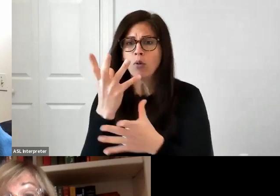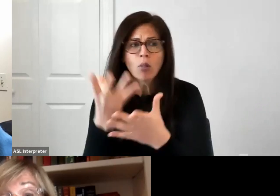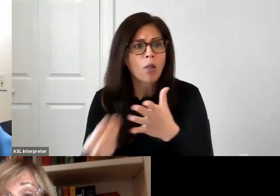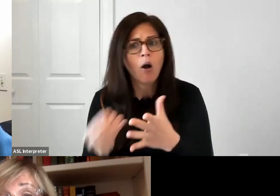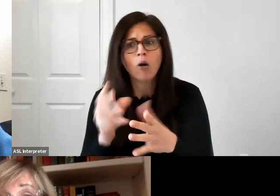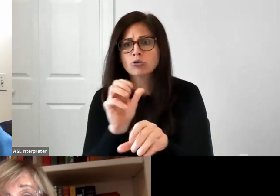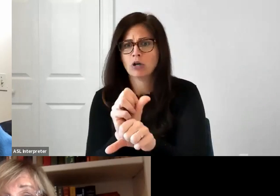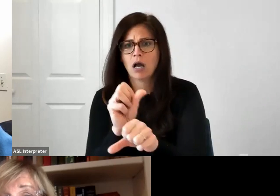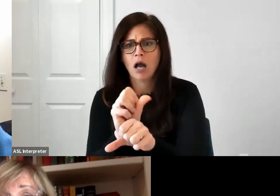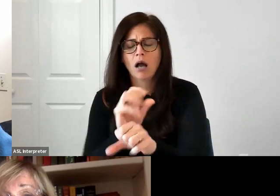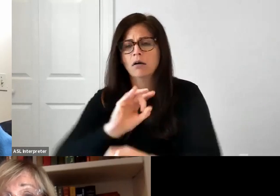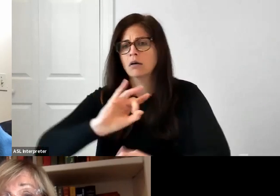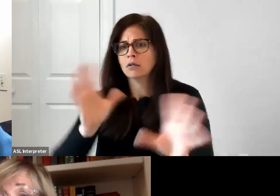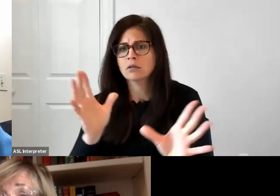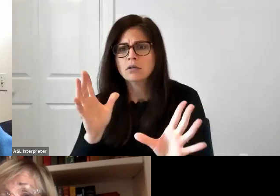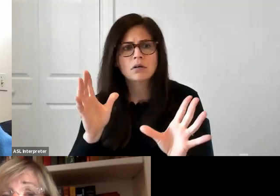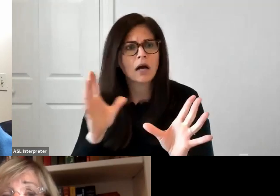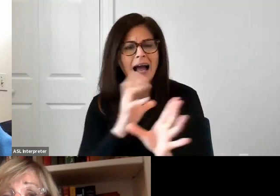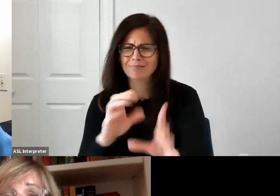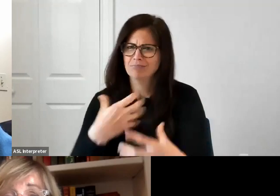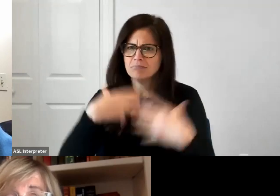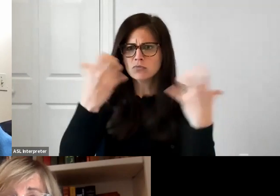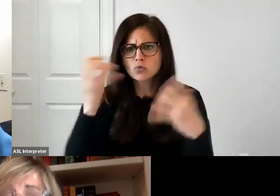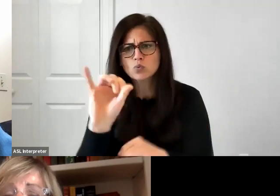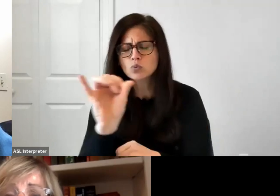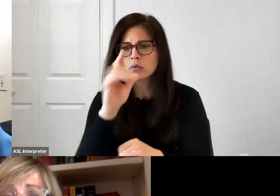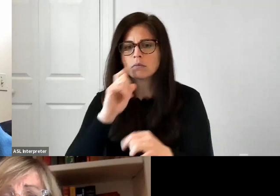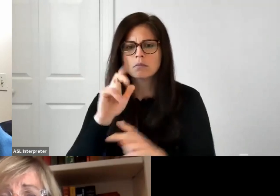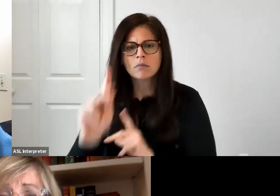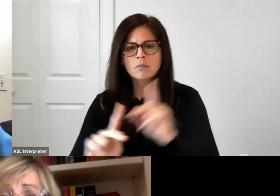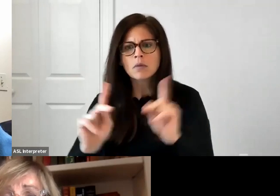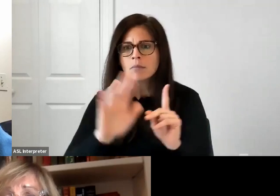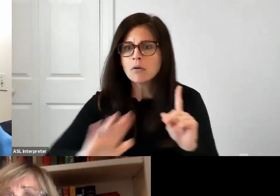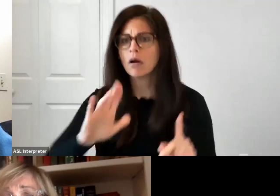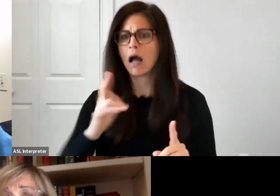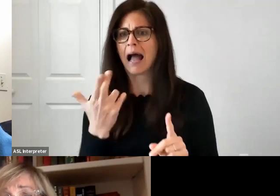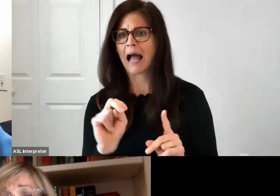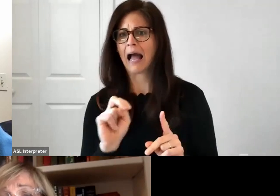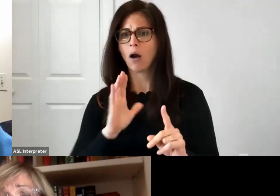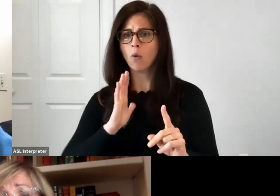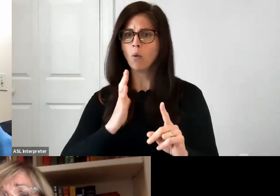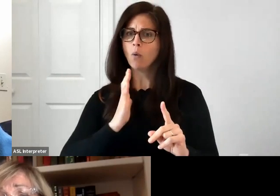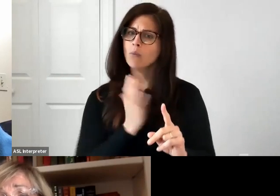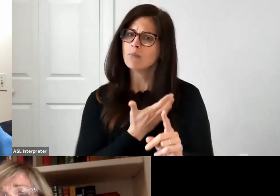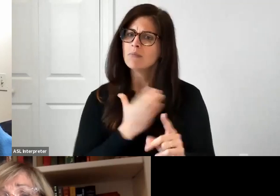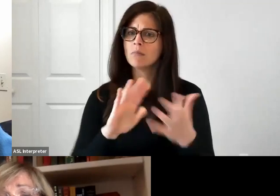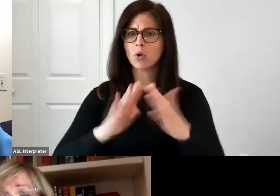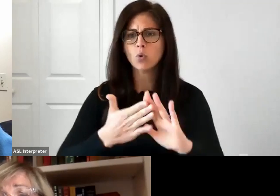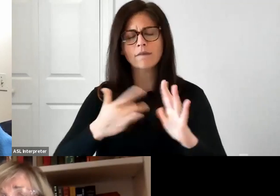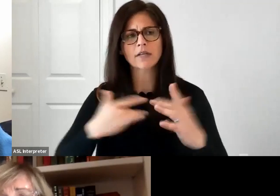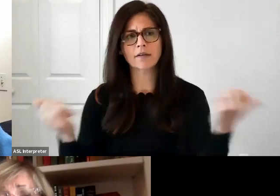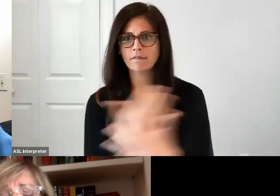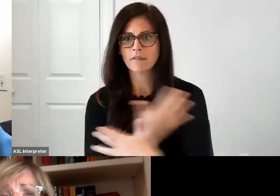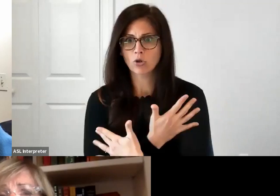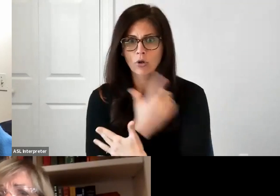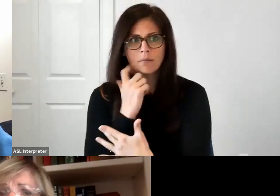And we're angry, because people in our own communities must live in fear because of the color of their skin